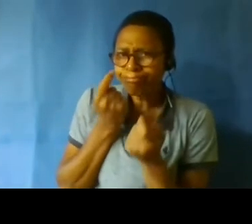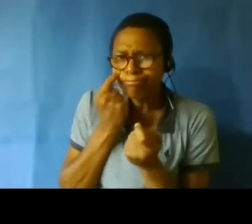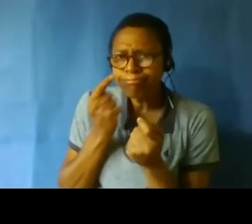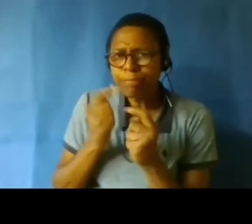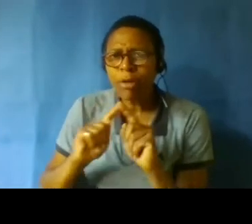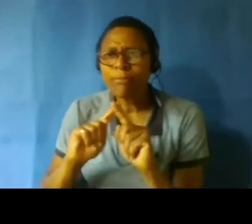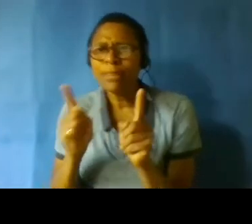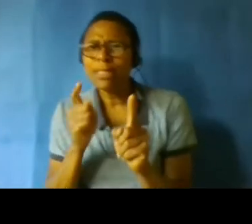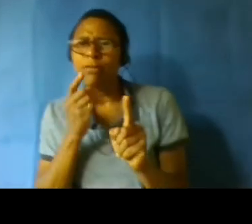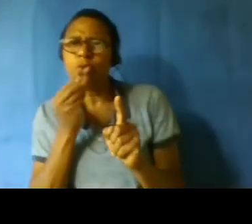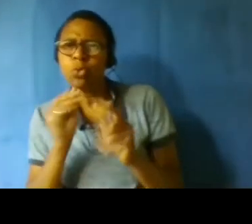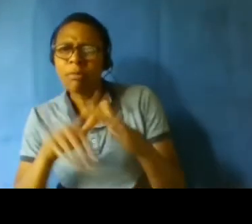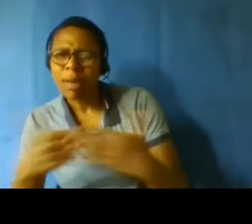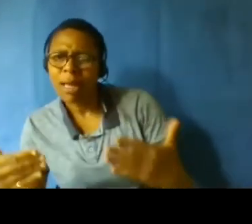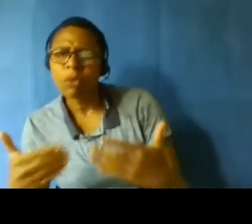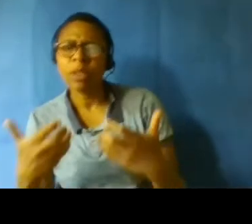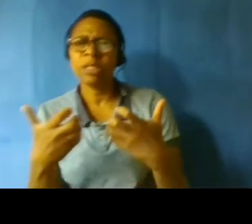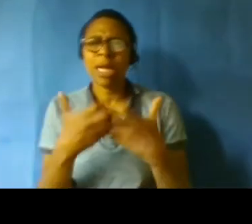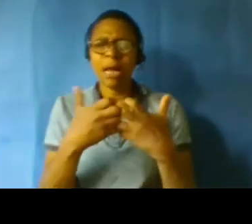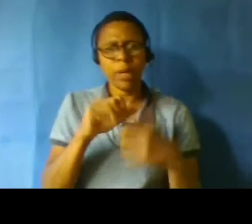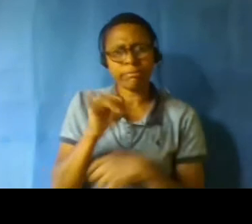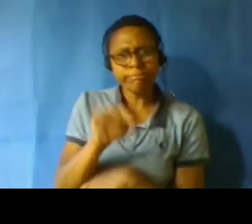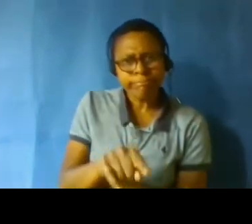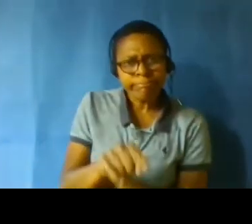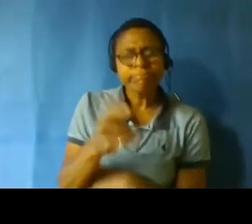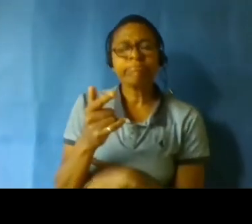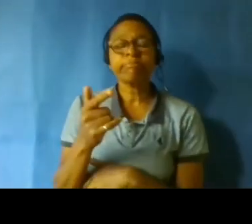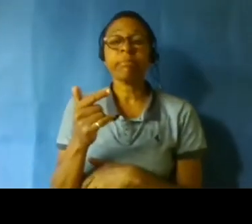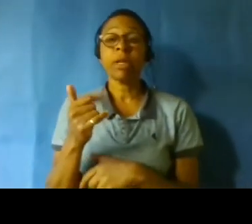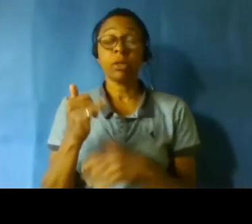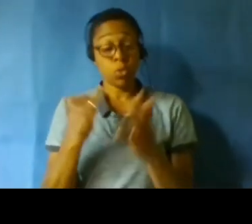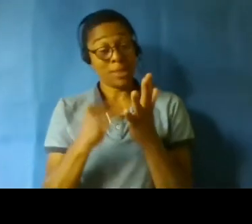during is shorthand to self-stimulatory behavior commonly associated with autism